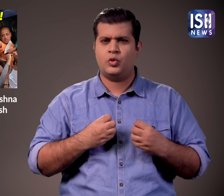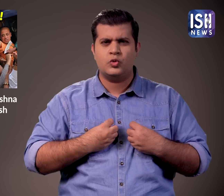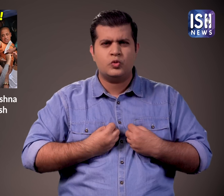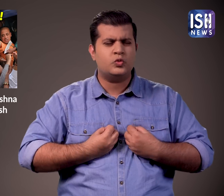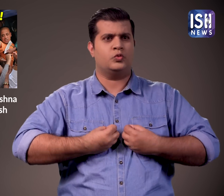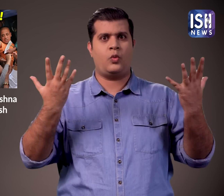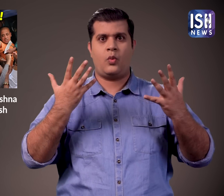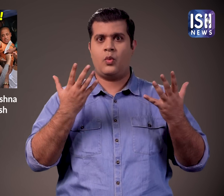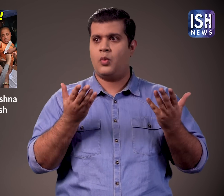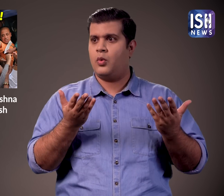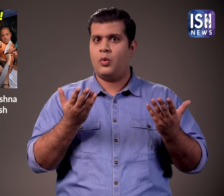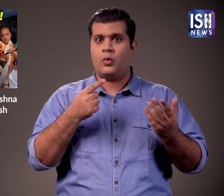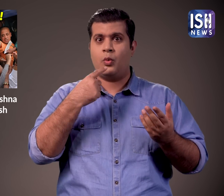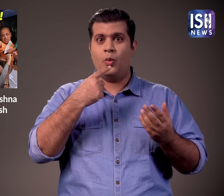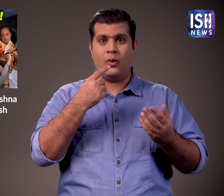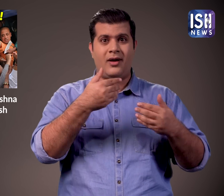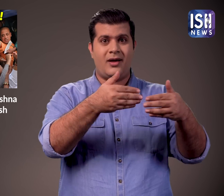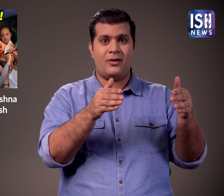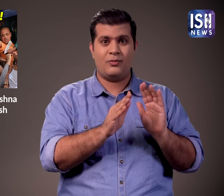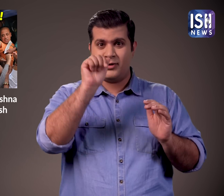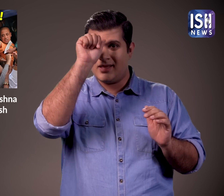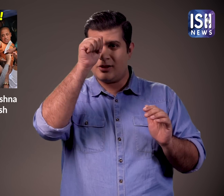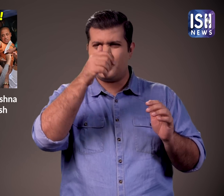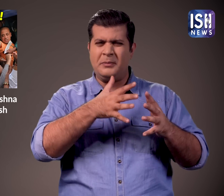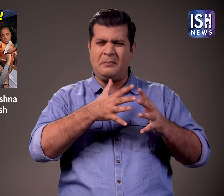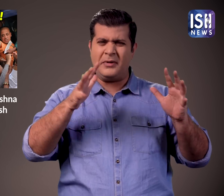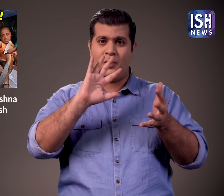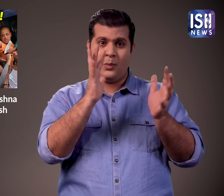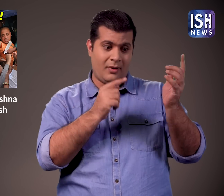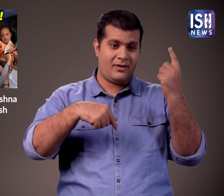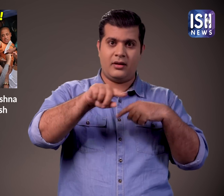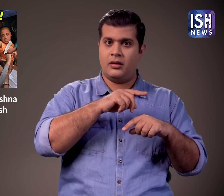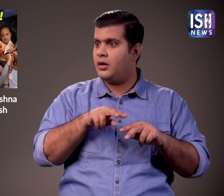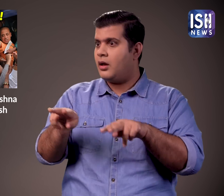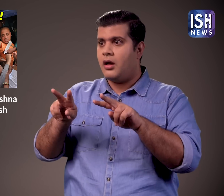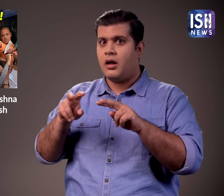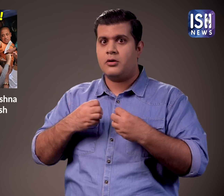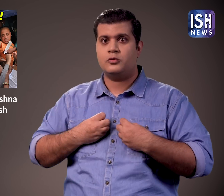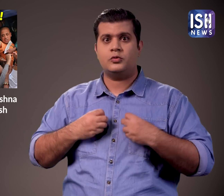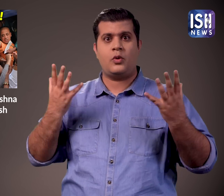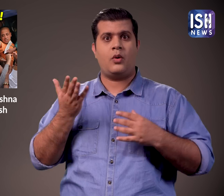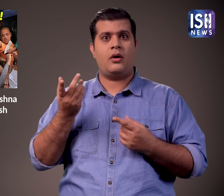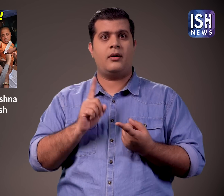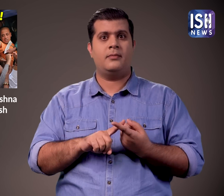This came as a huge shock for the Hindu communty across the world.